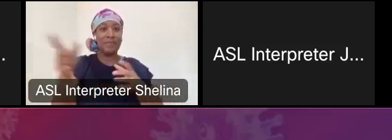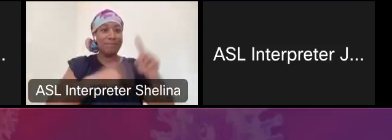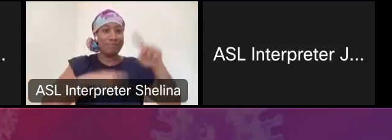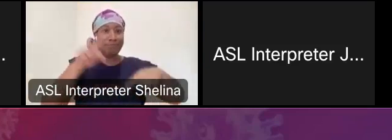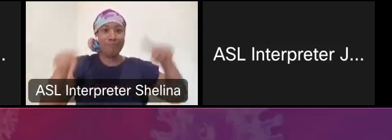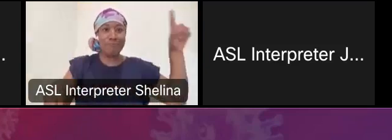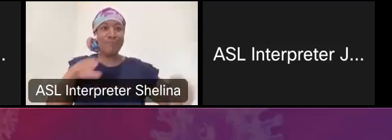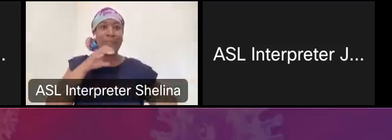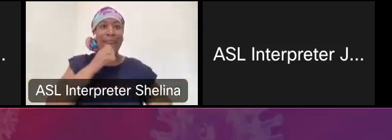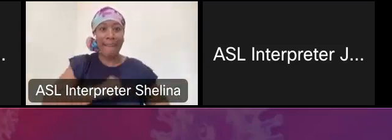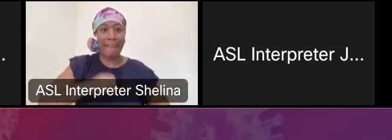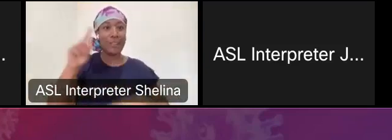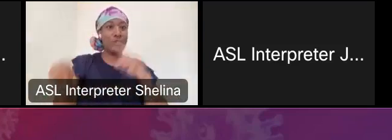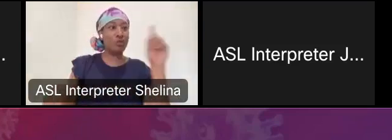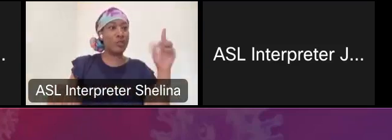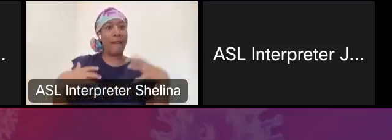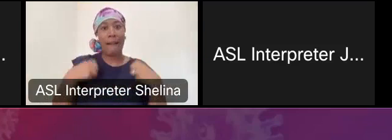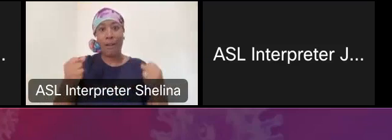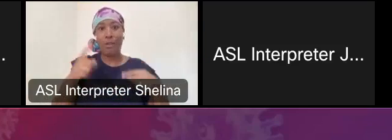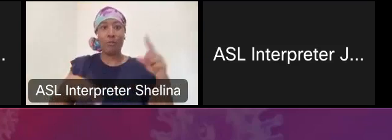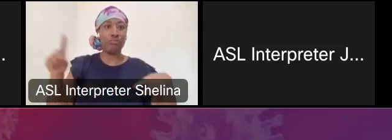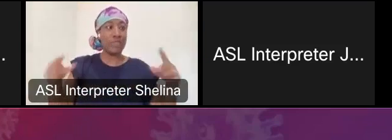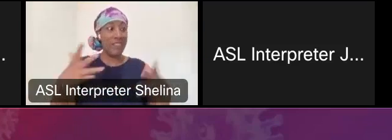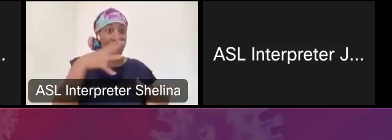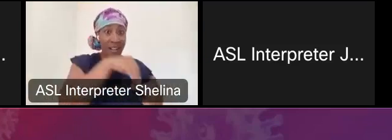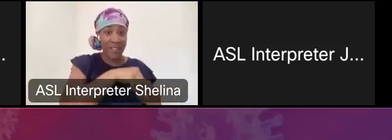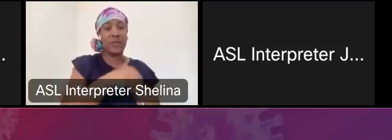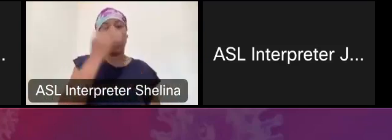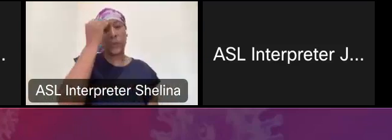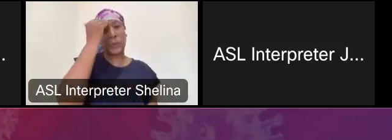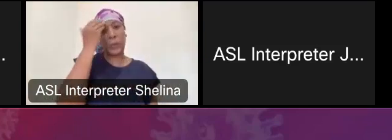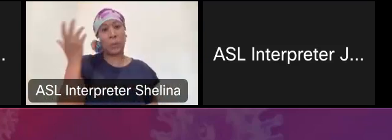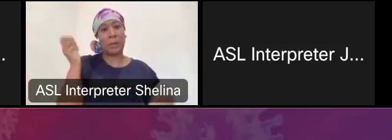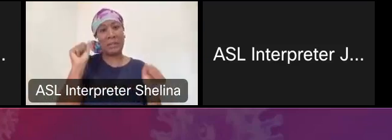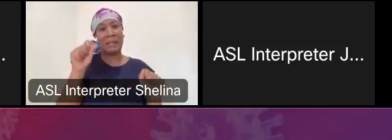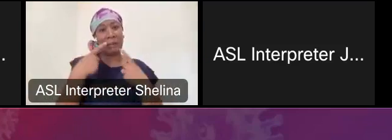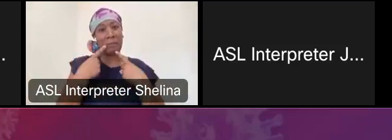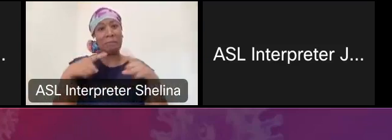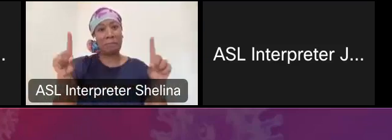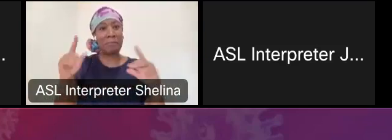Health conditions participate in the studies. We know that the vaccine works equally in every 1.